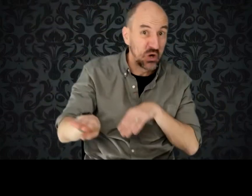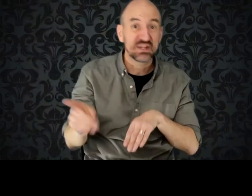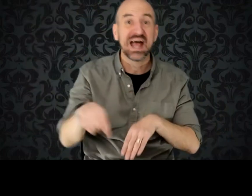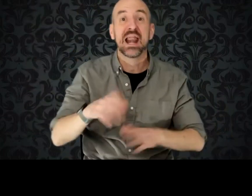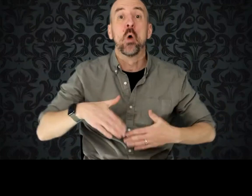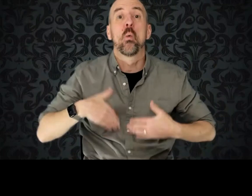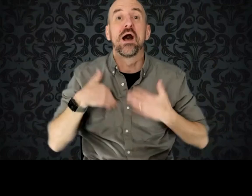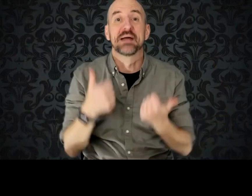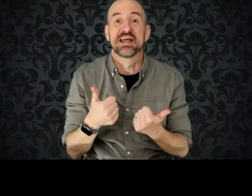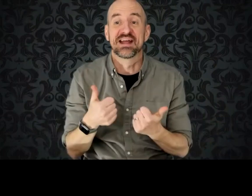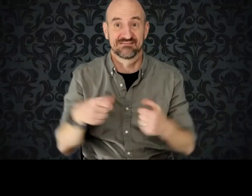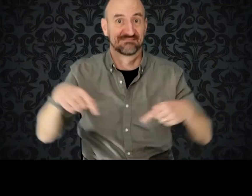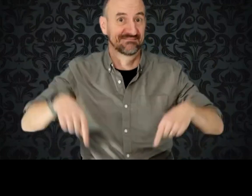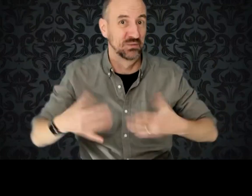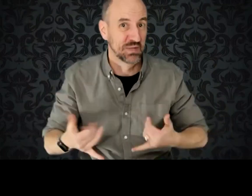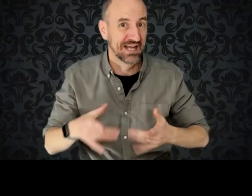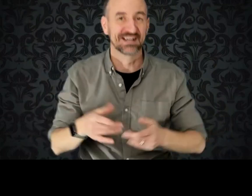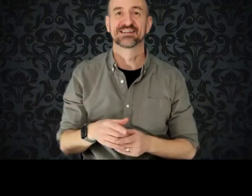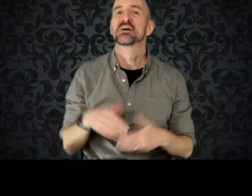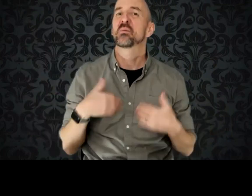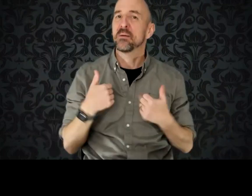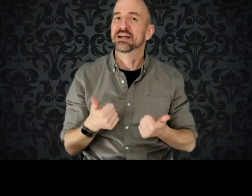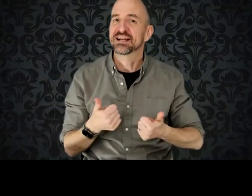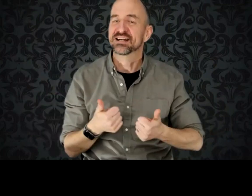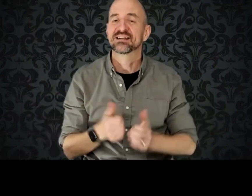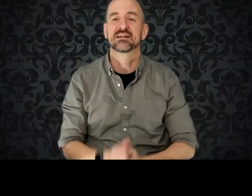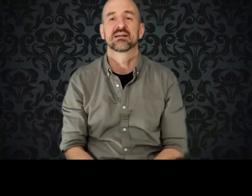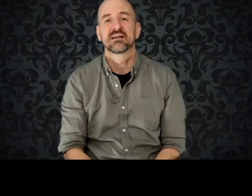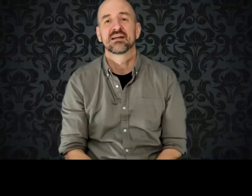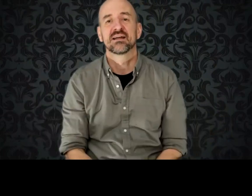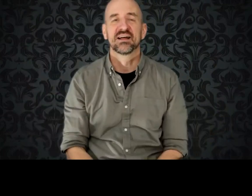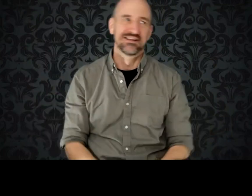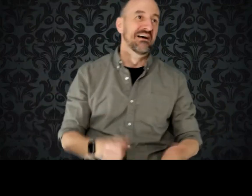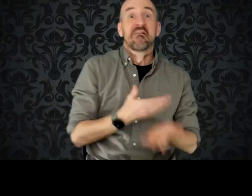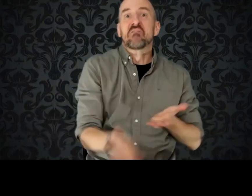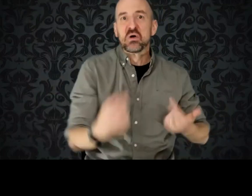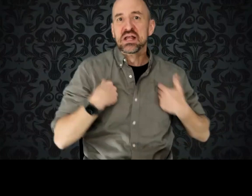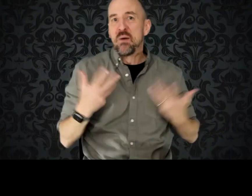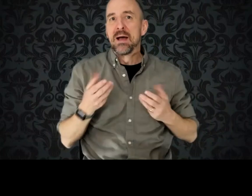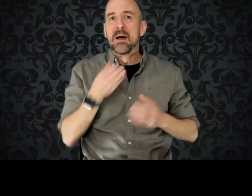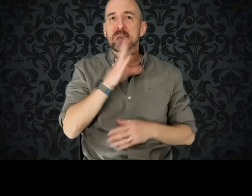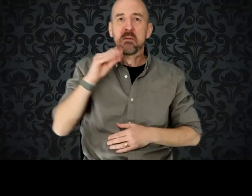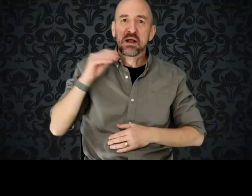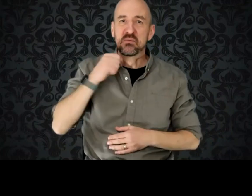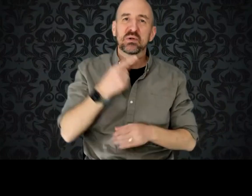support children, young people, adults, both in the home, and in the community, in their education, their transition to adulthood,